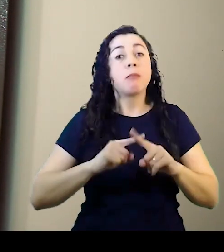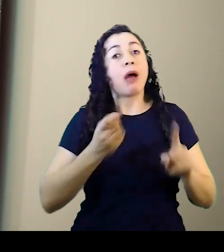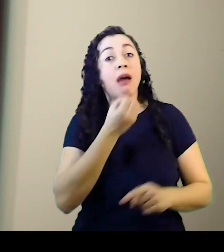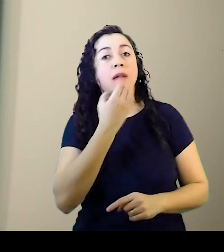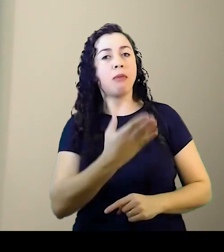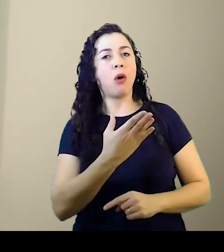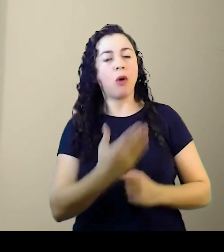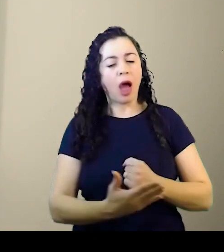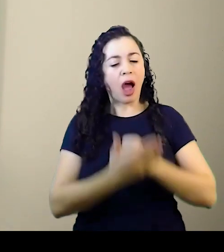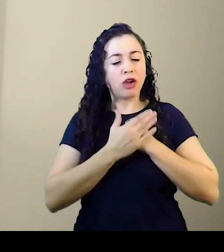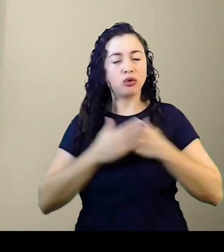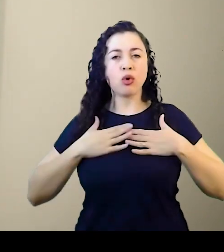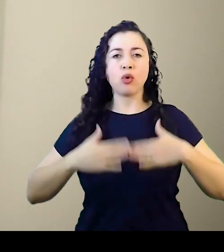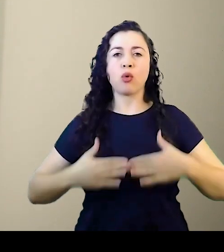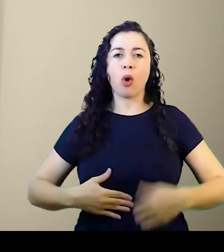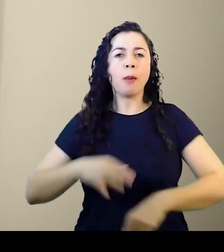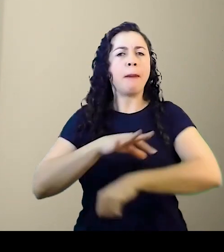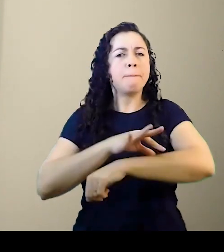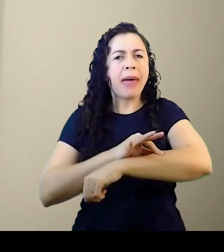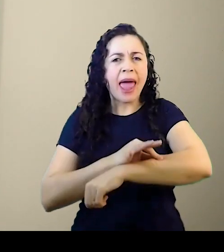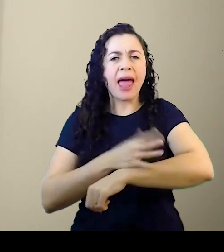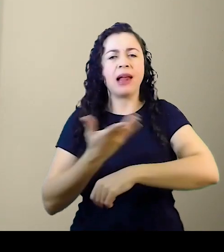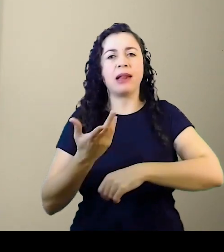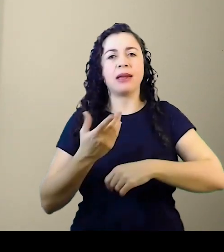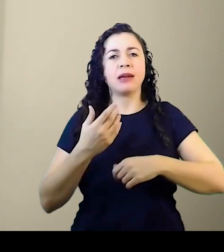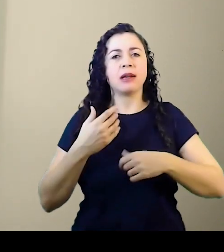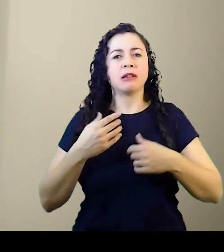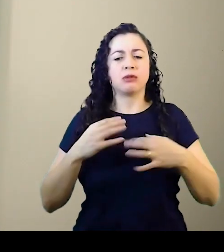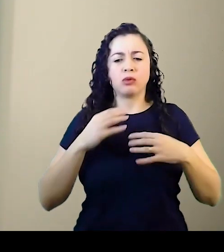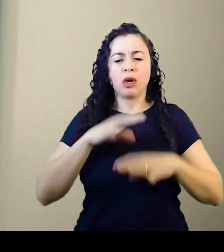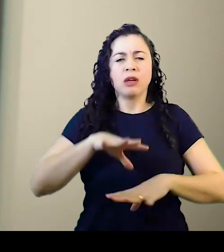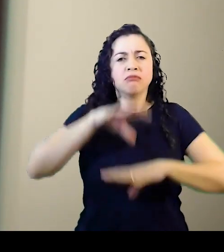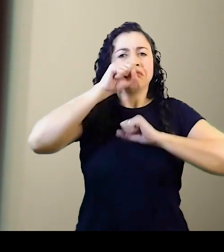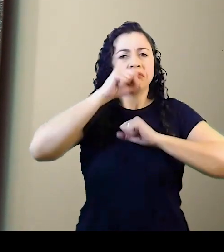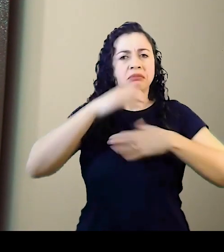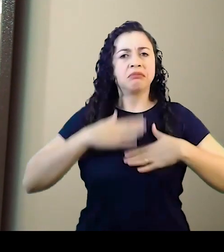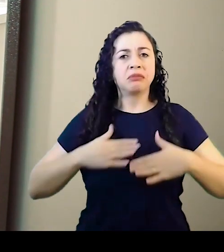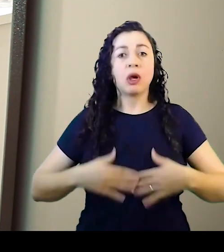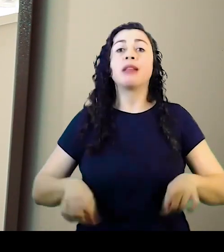that interact with the cells in our skin, with the cells in our respiratory tract and especially